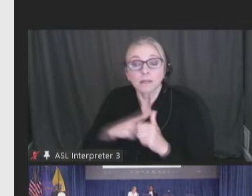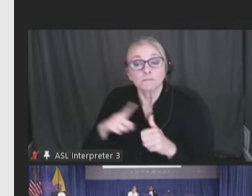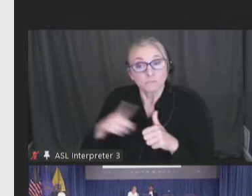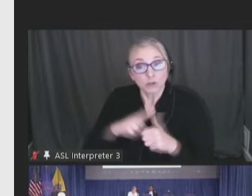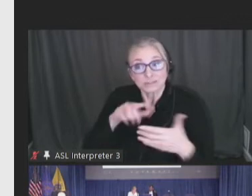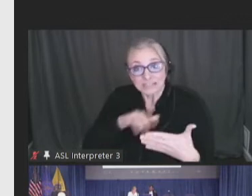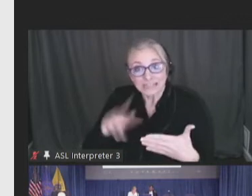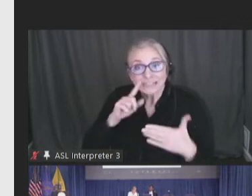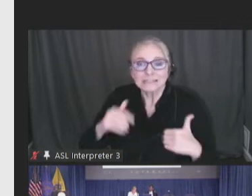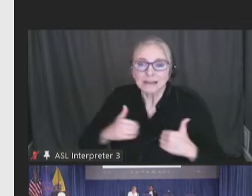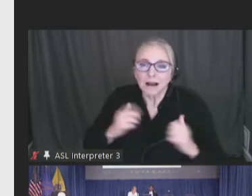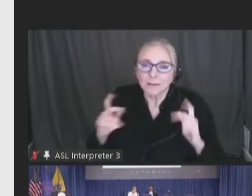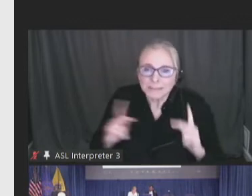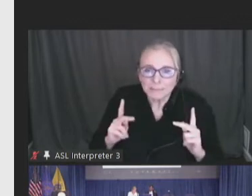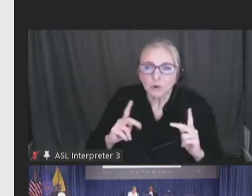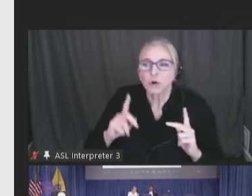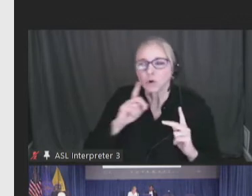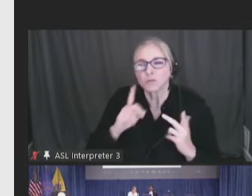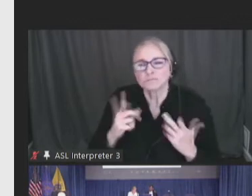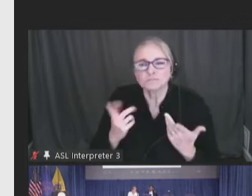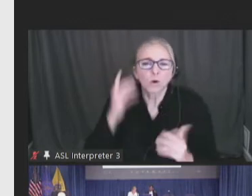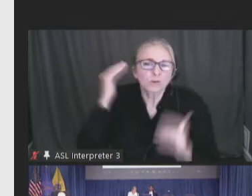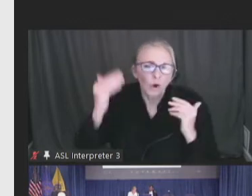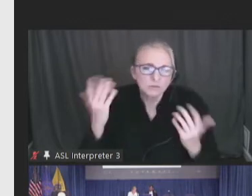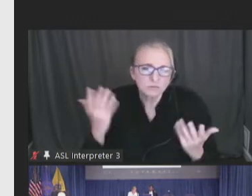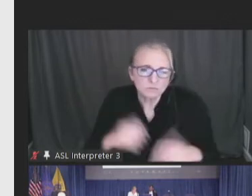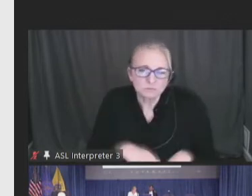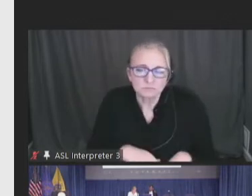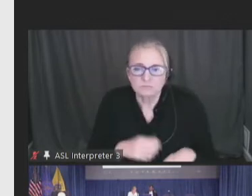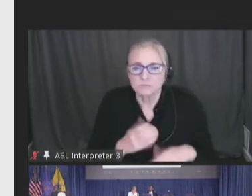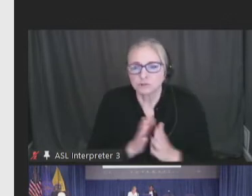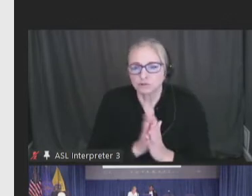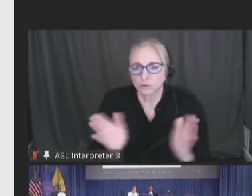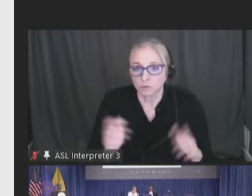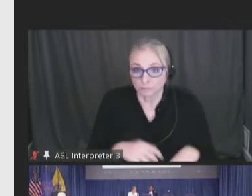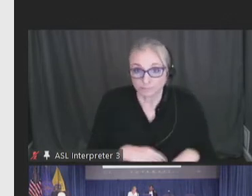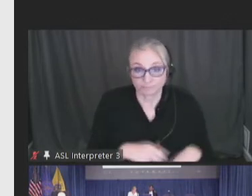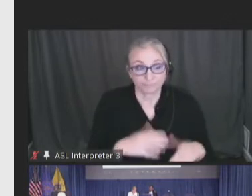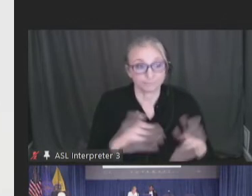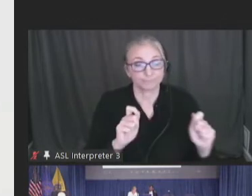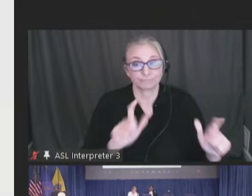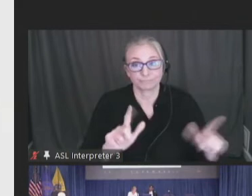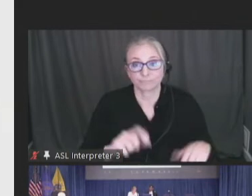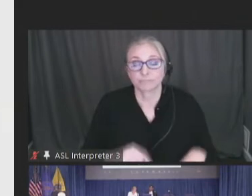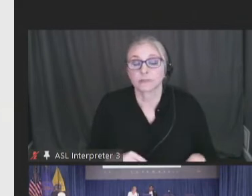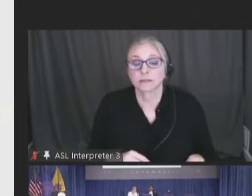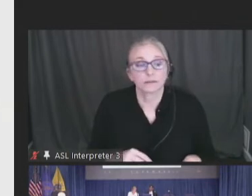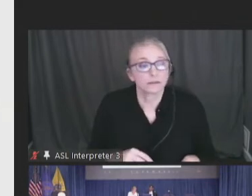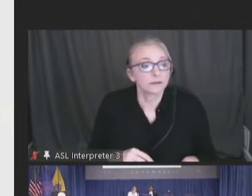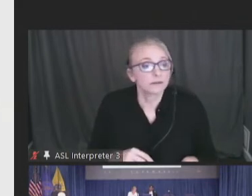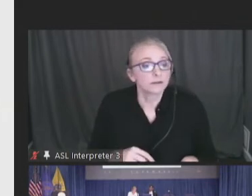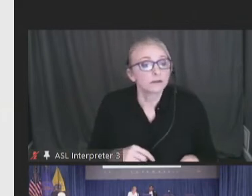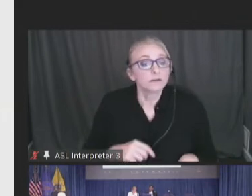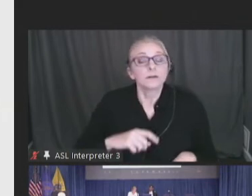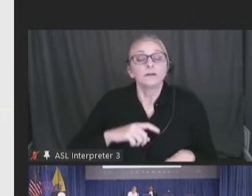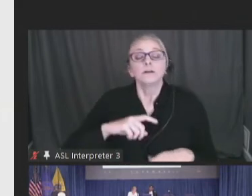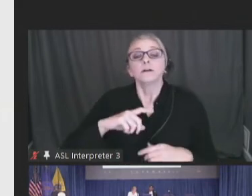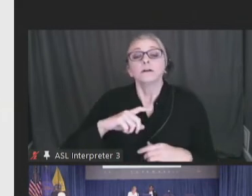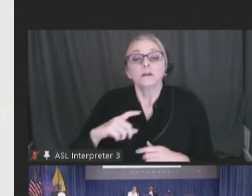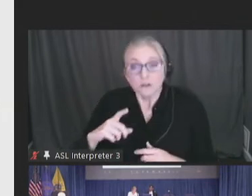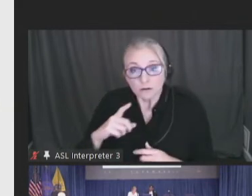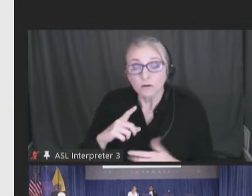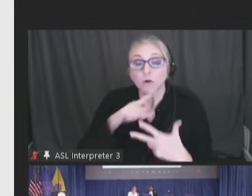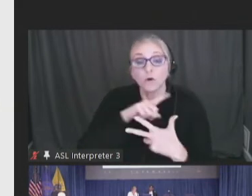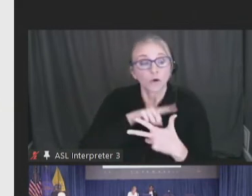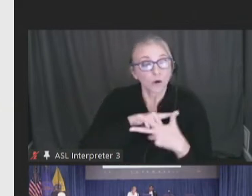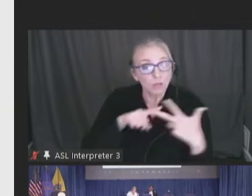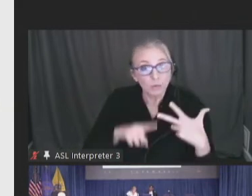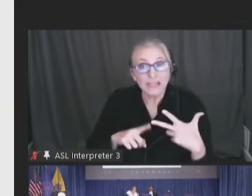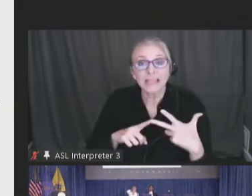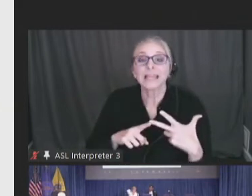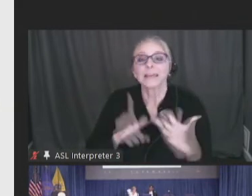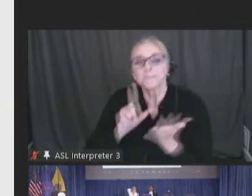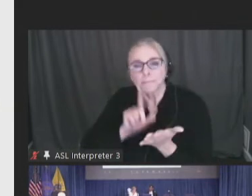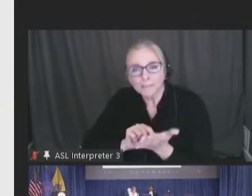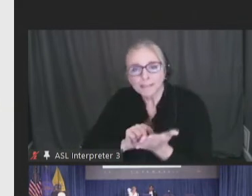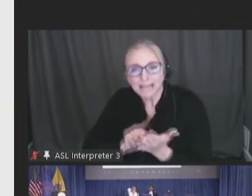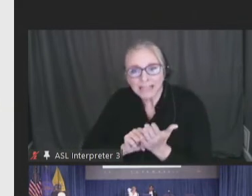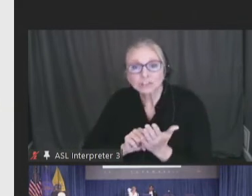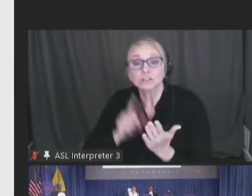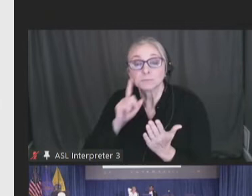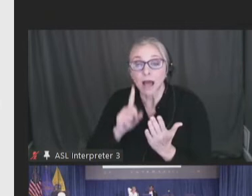or adults in general. Okay. Next slide. There's been three publications about major prior trials,